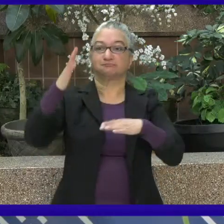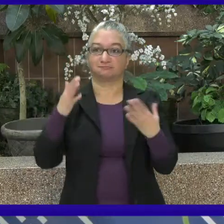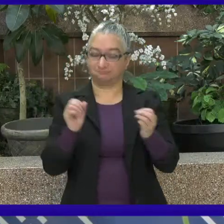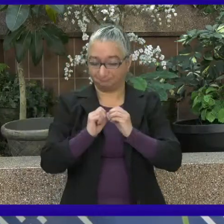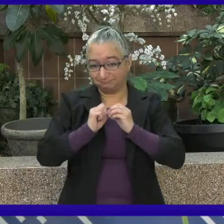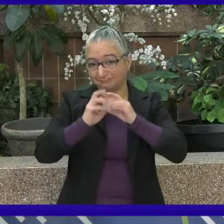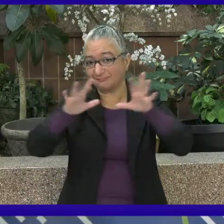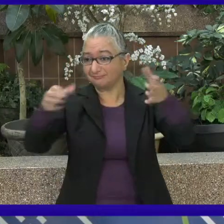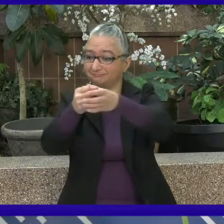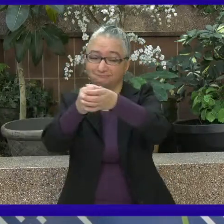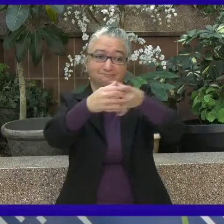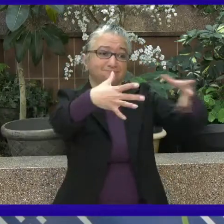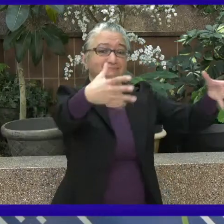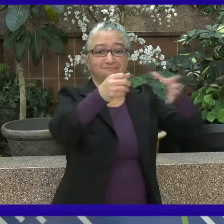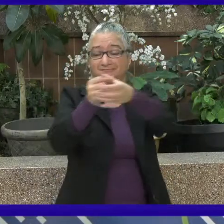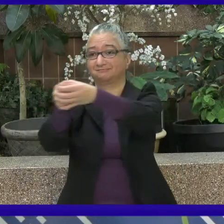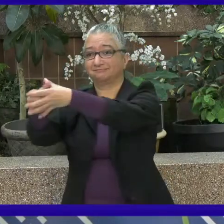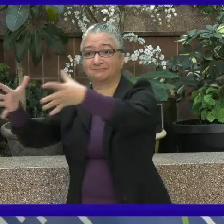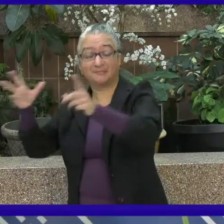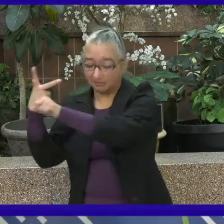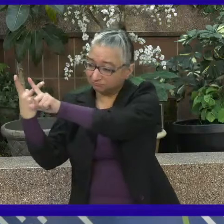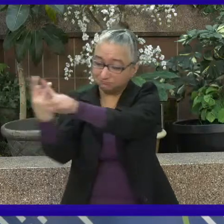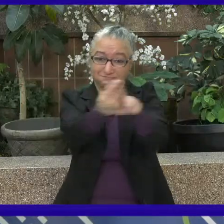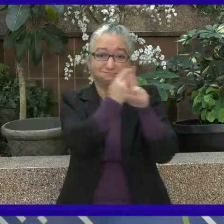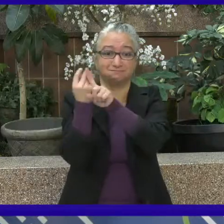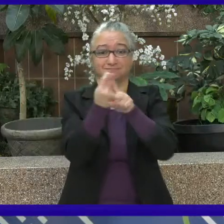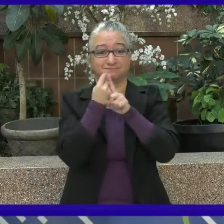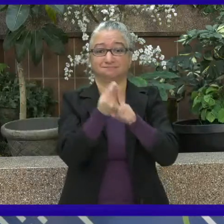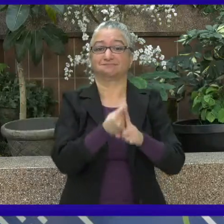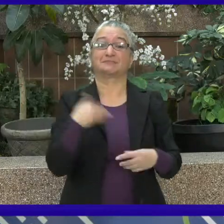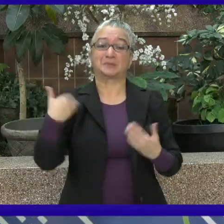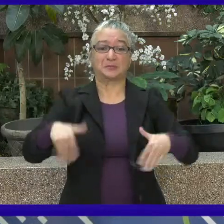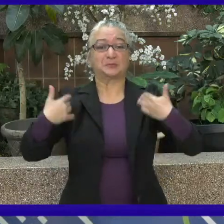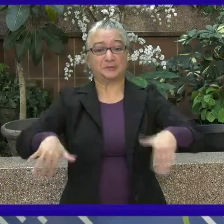implement our plans to provide vaccine to all of those that aren't currently eligible